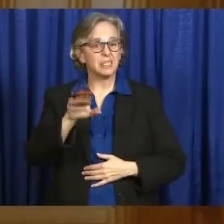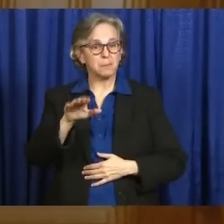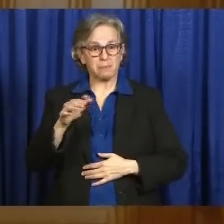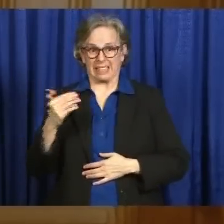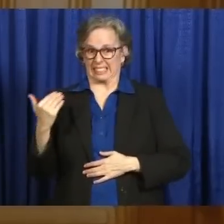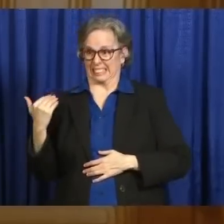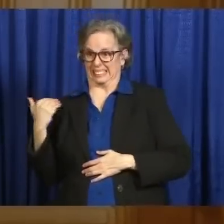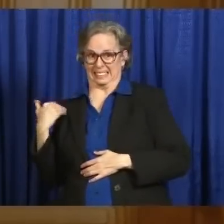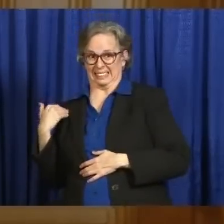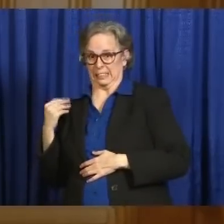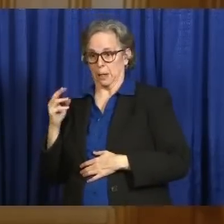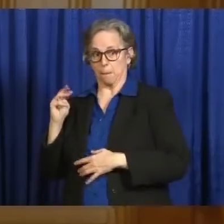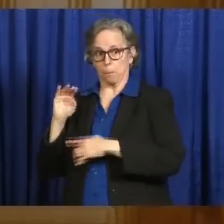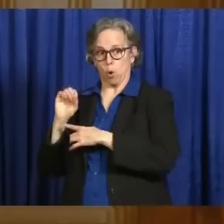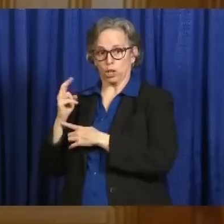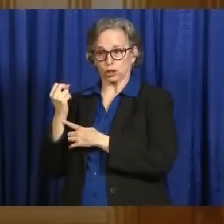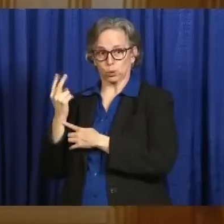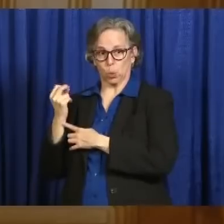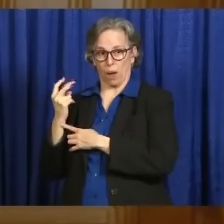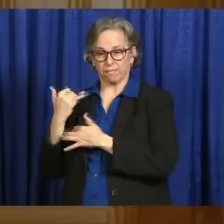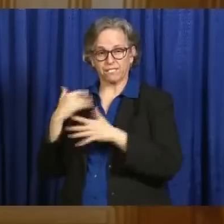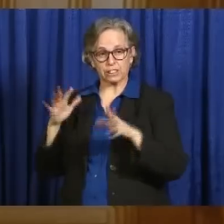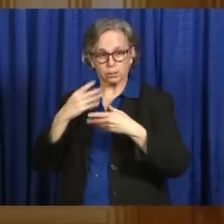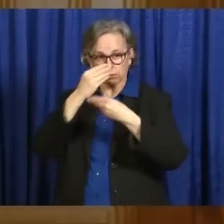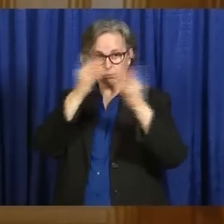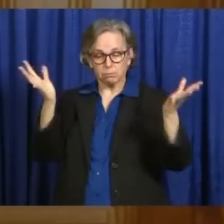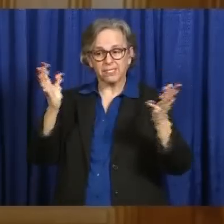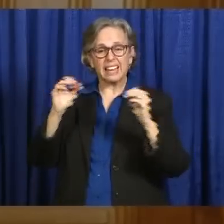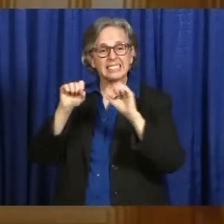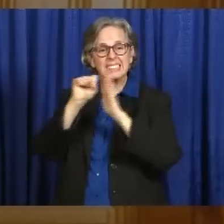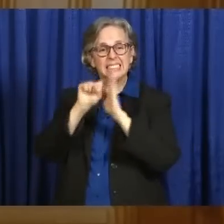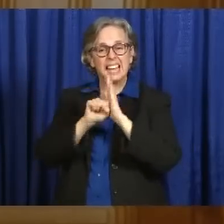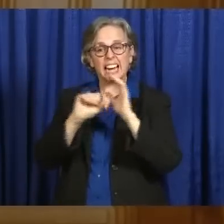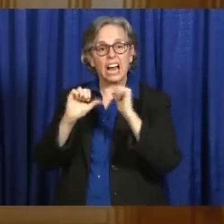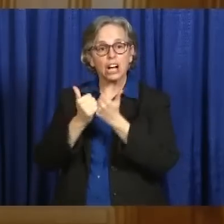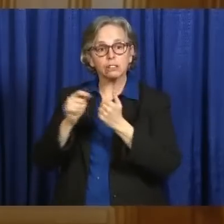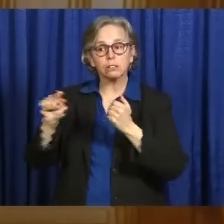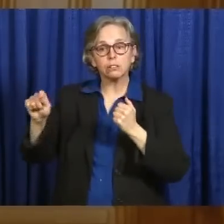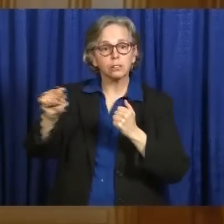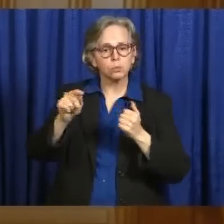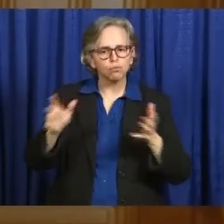HOSPITAL ASSOCIATION TOOL. ON MARCH 12, I DIRECTED STATE